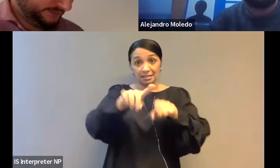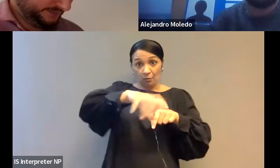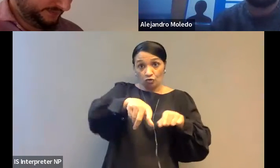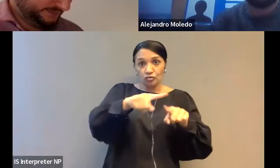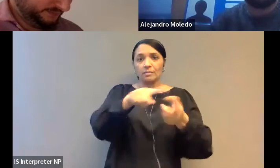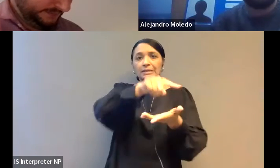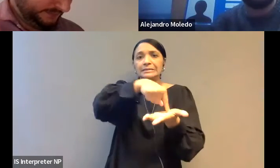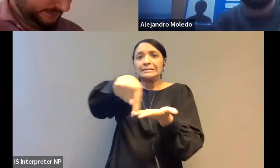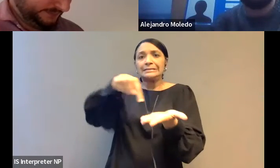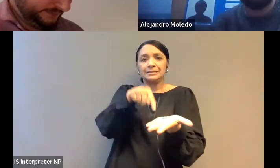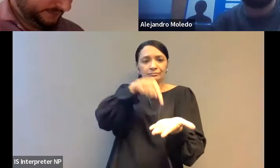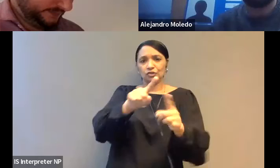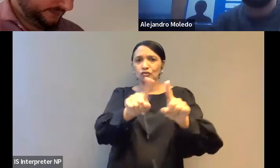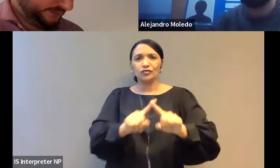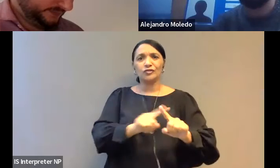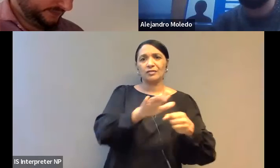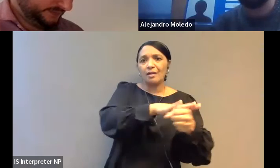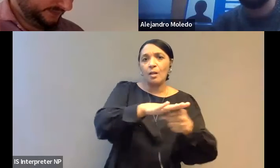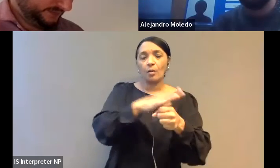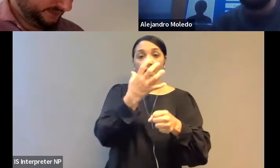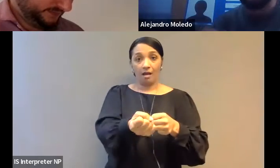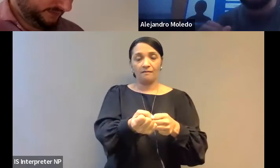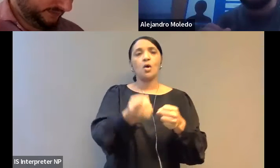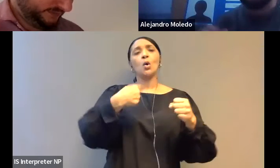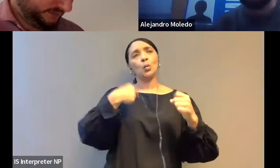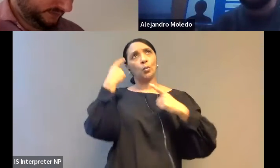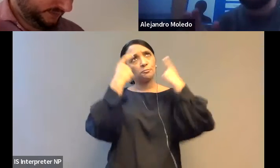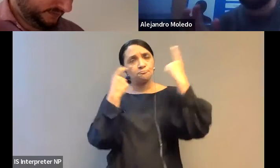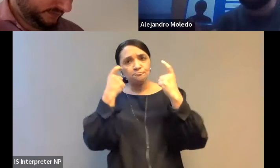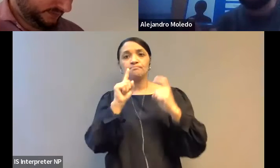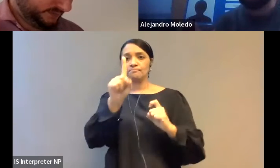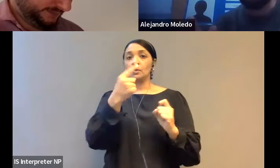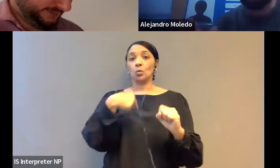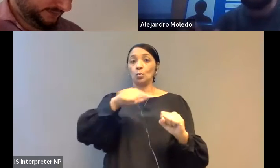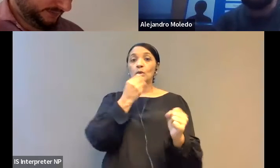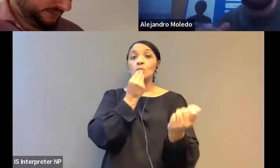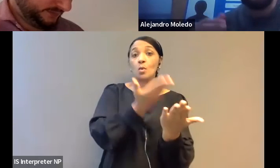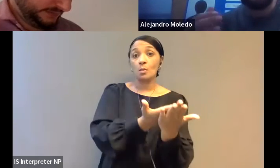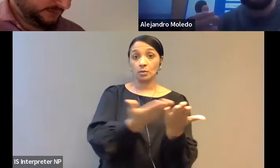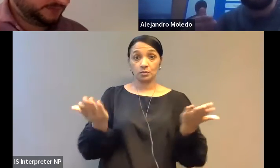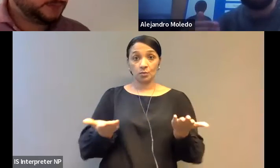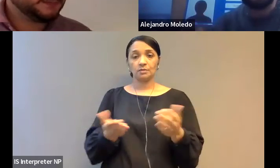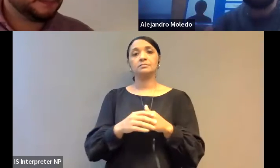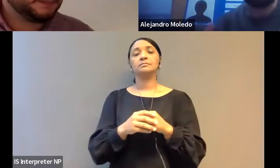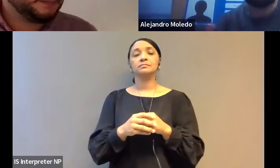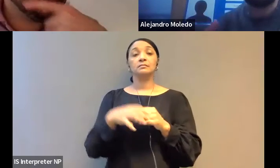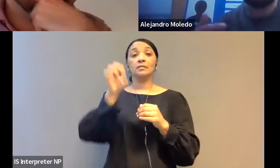we thought that in the proposal... And we are proposing that the European Union